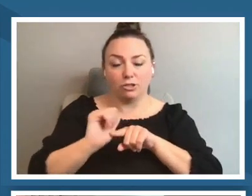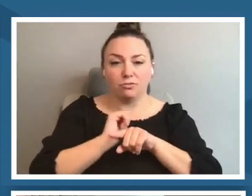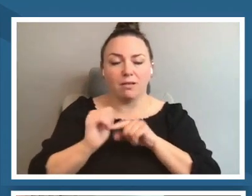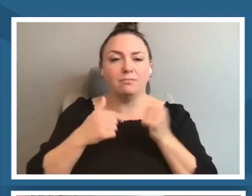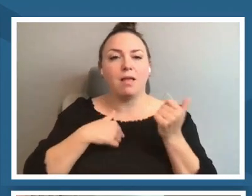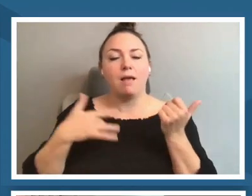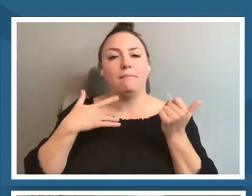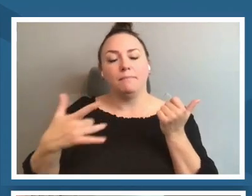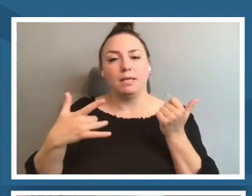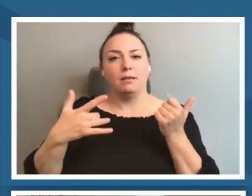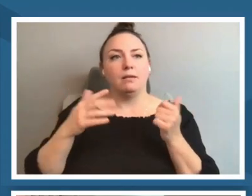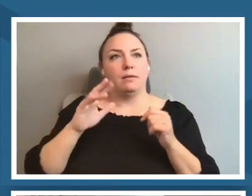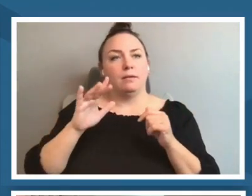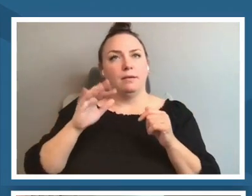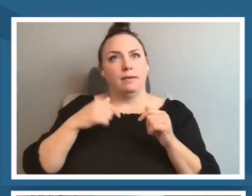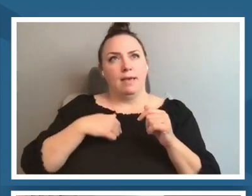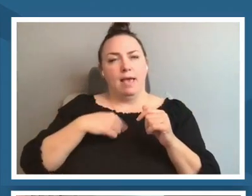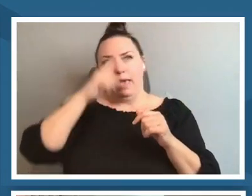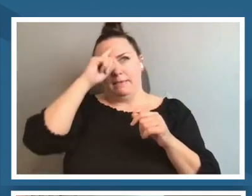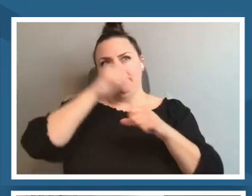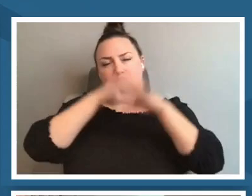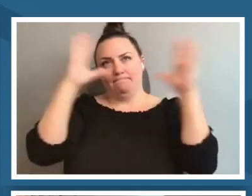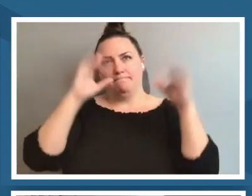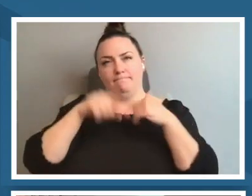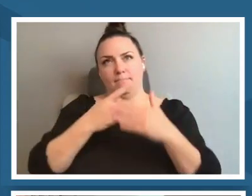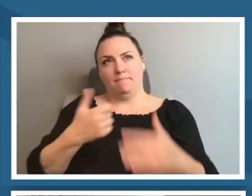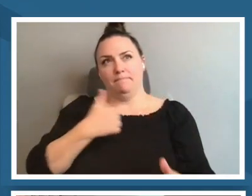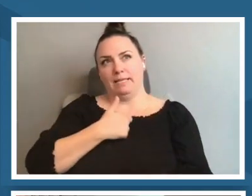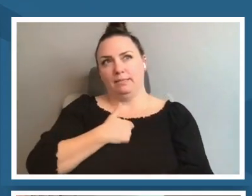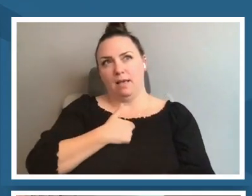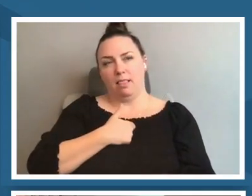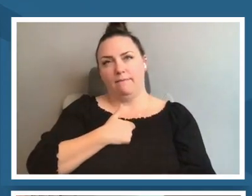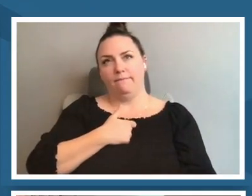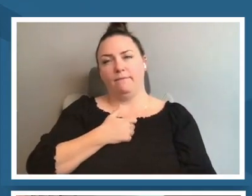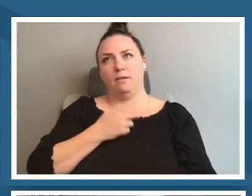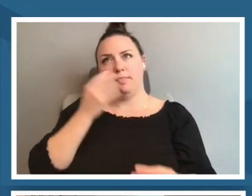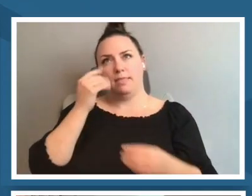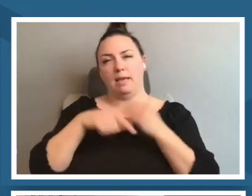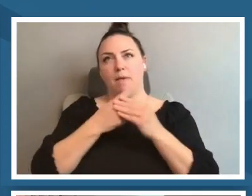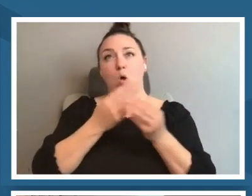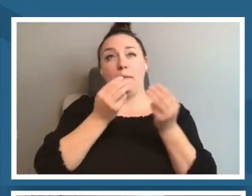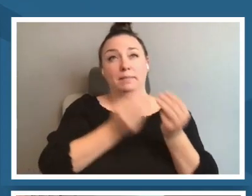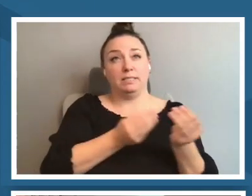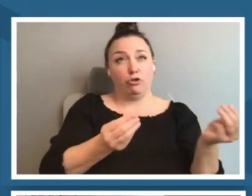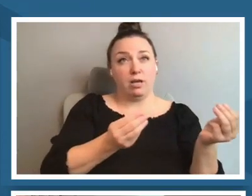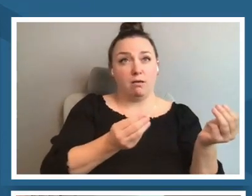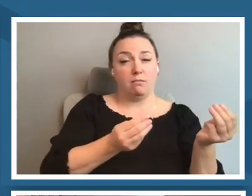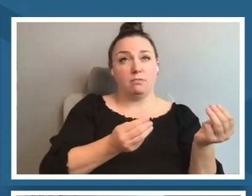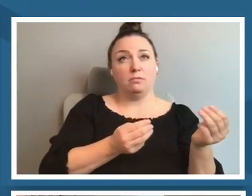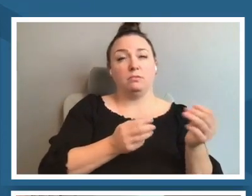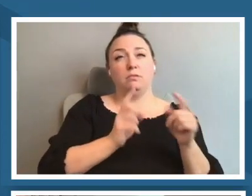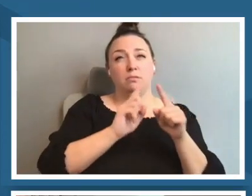i think about myself in terms about the materials and the different